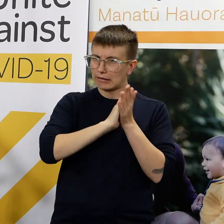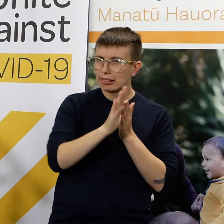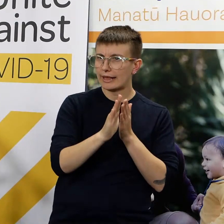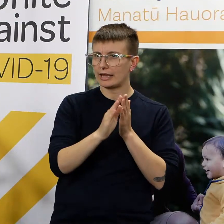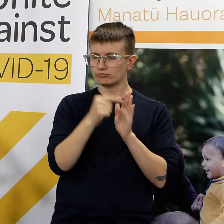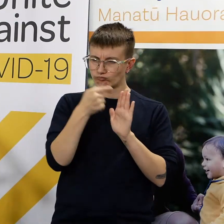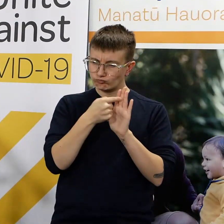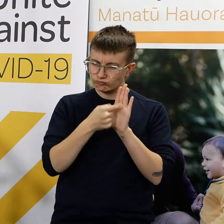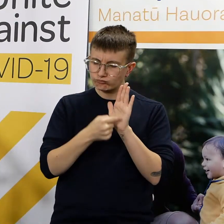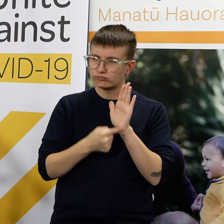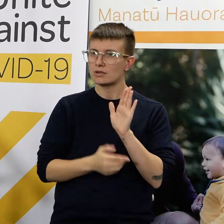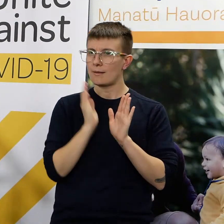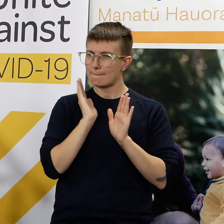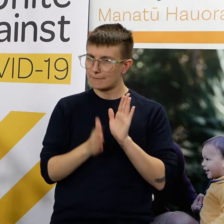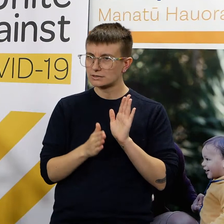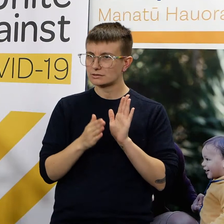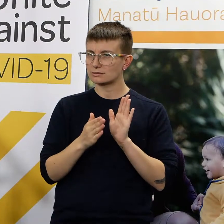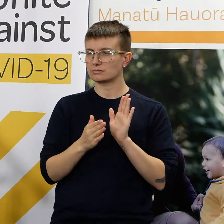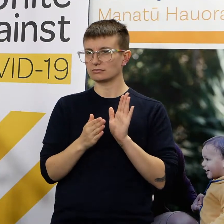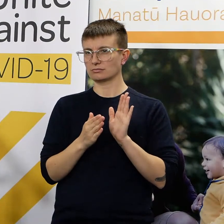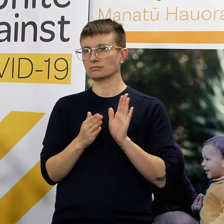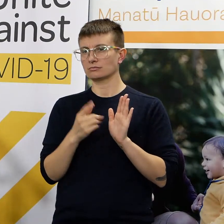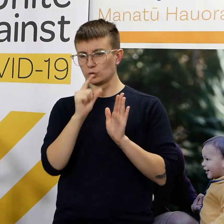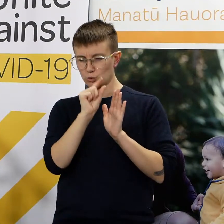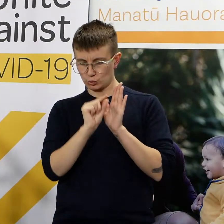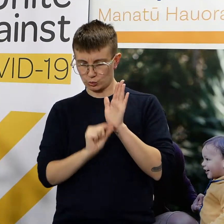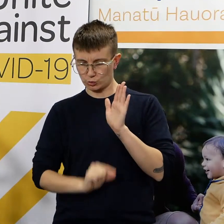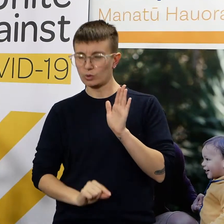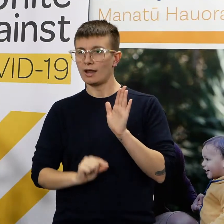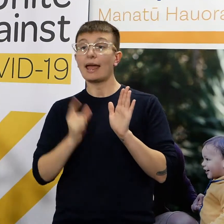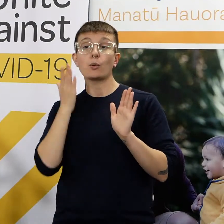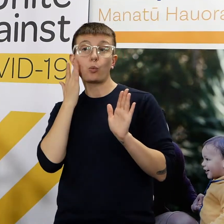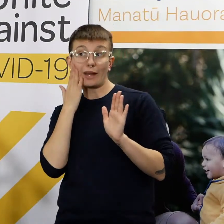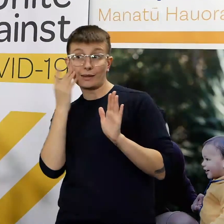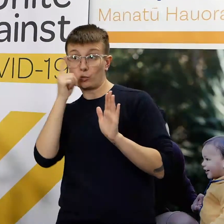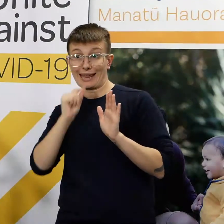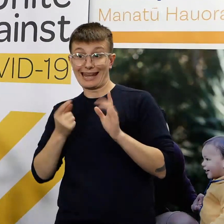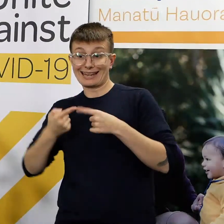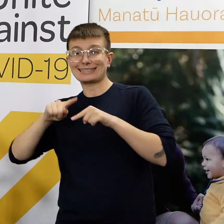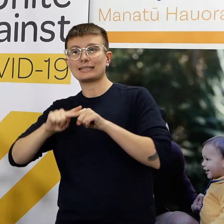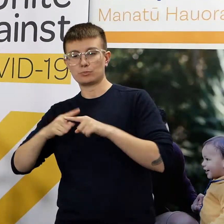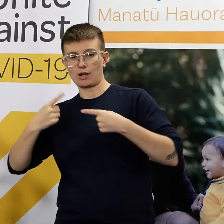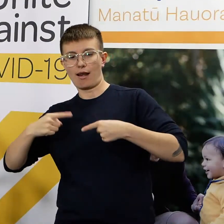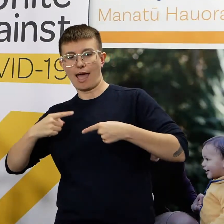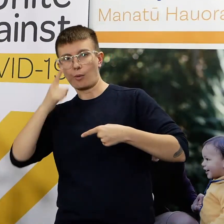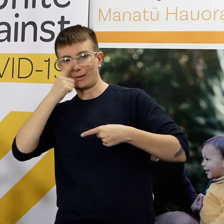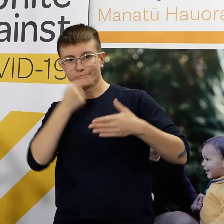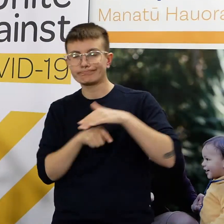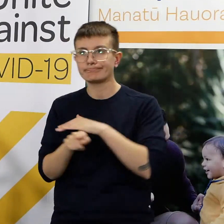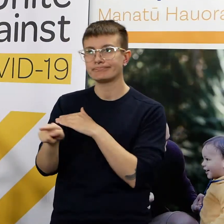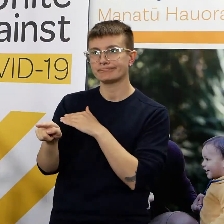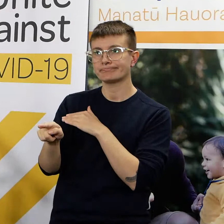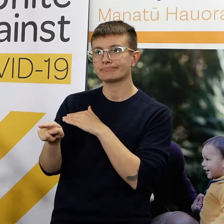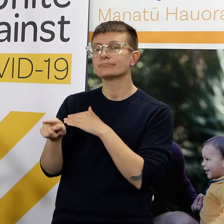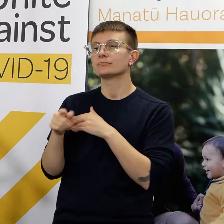about the grounds on which exemptions will be granted. We receive many more applications than are granted.